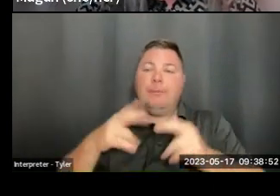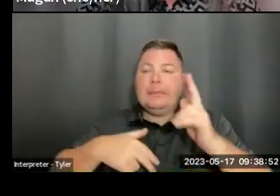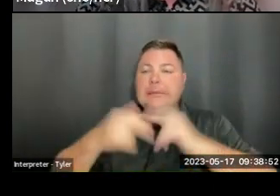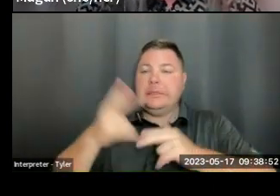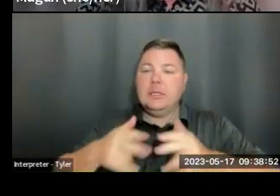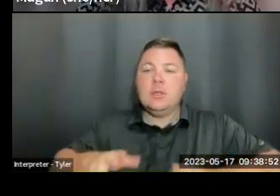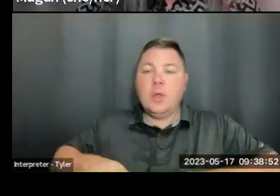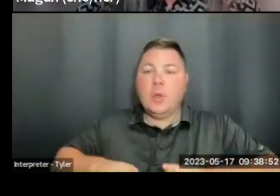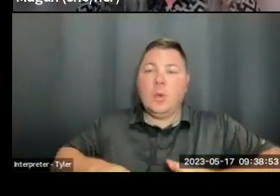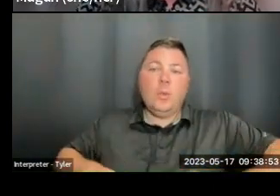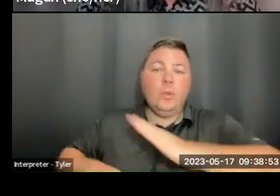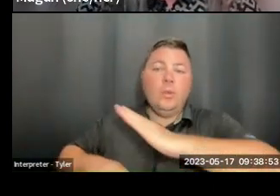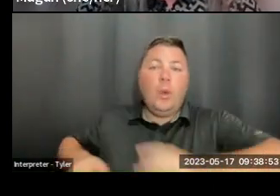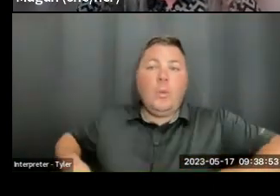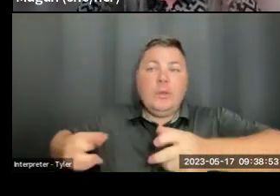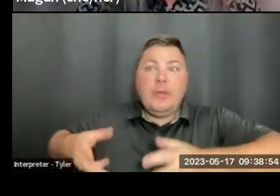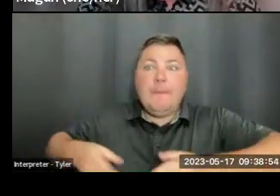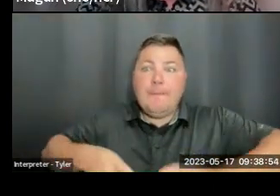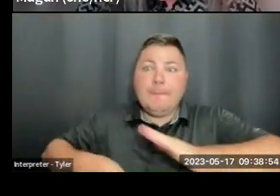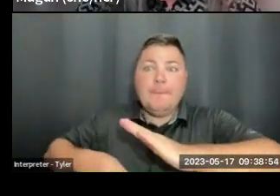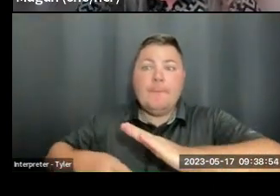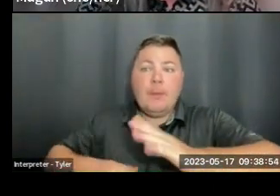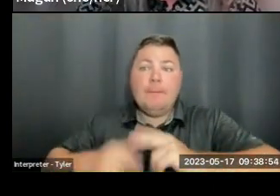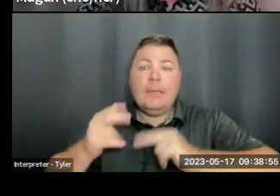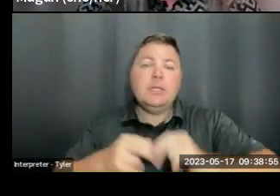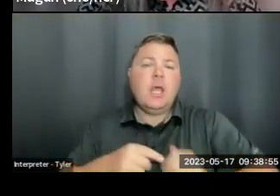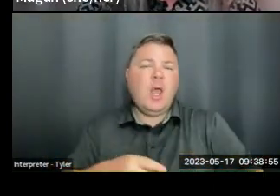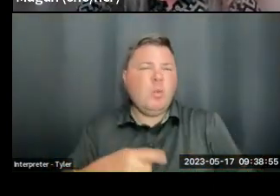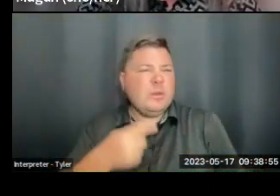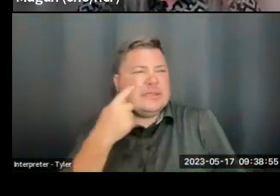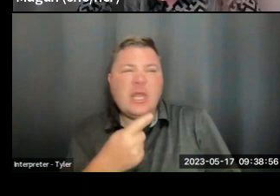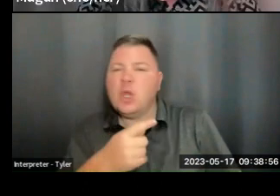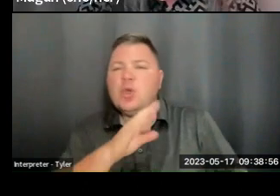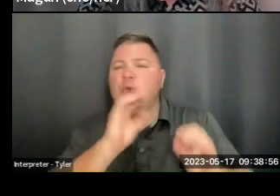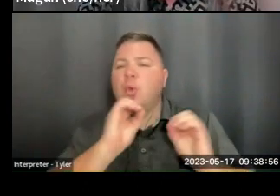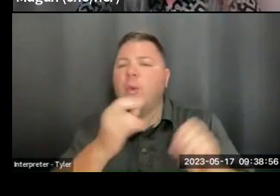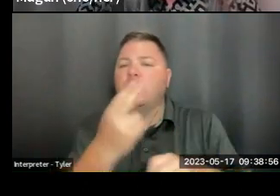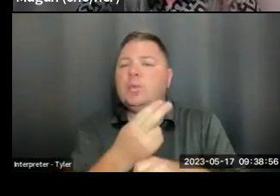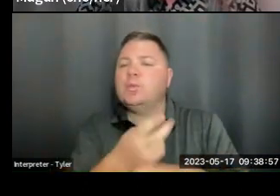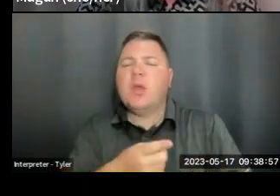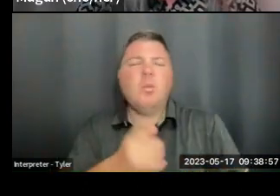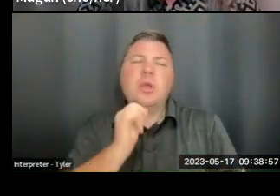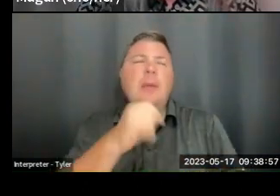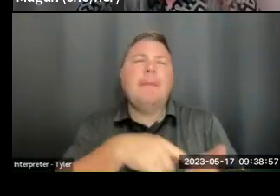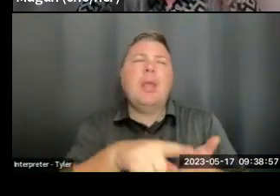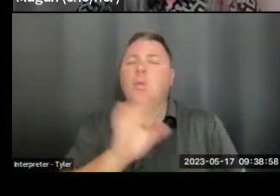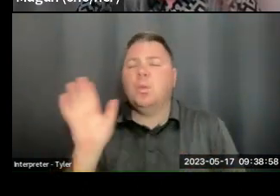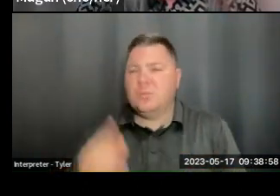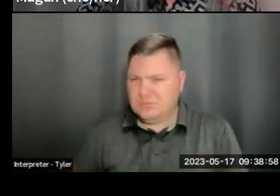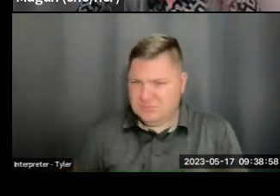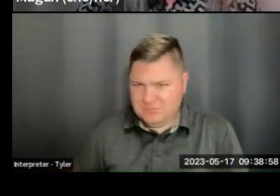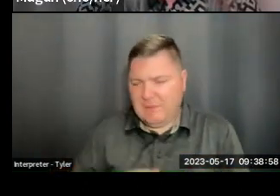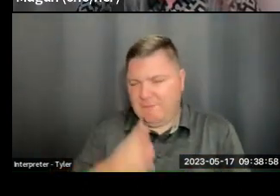Do you call the company who installed your wheelchair ramp and say, hey, we have been watching.